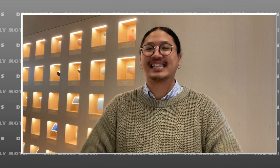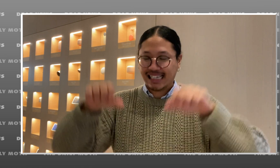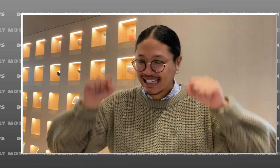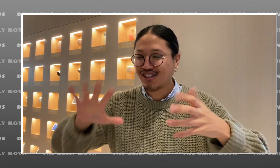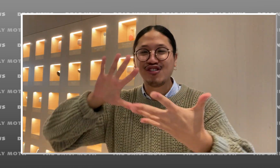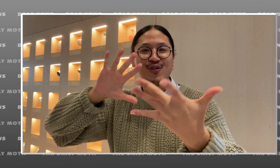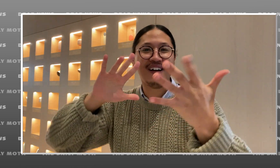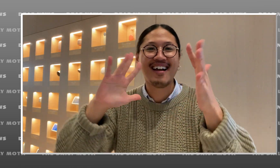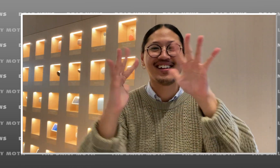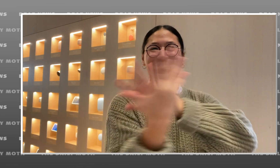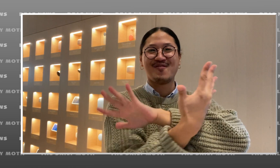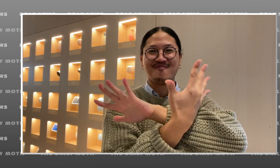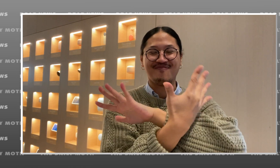Transformation can happen.